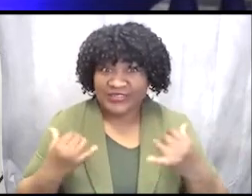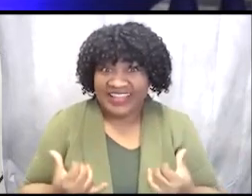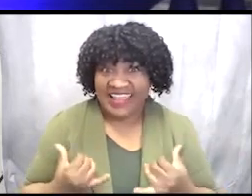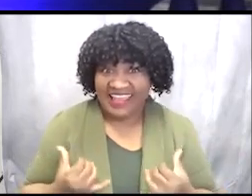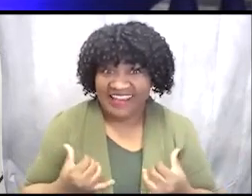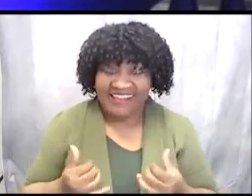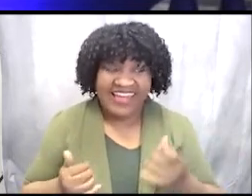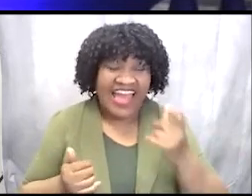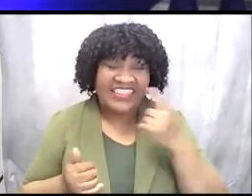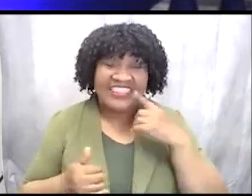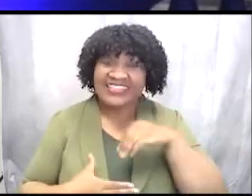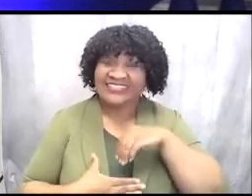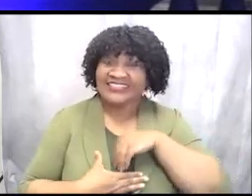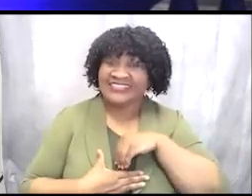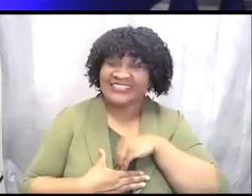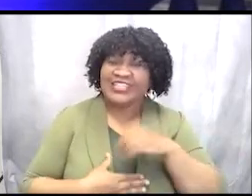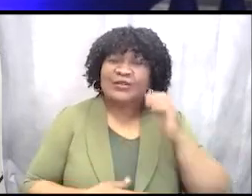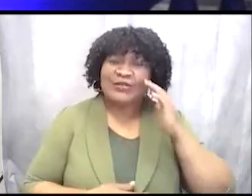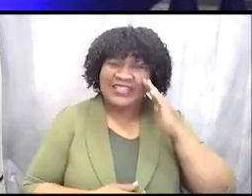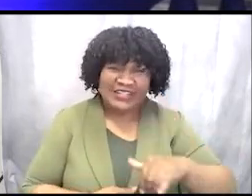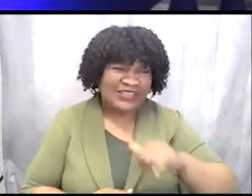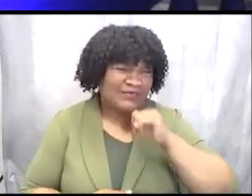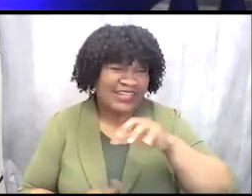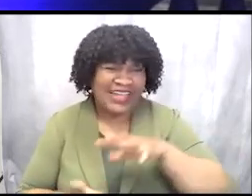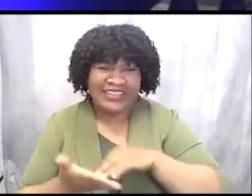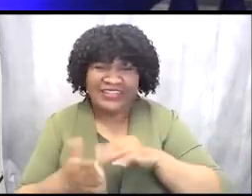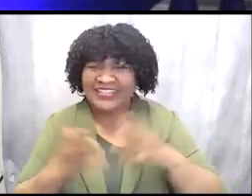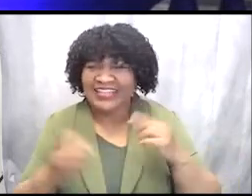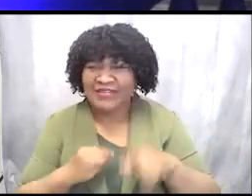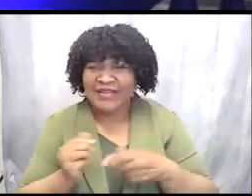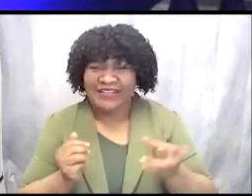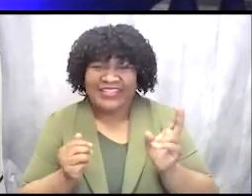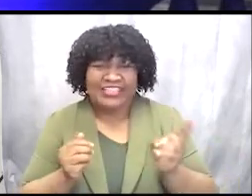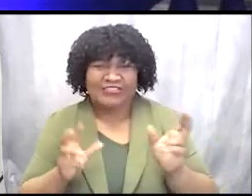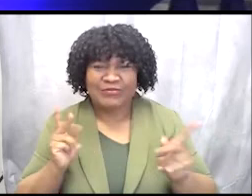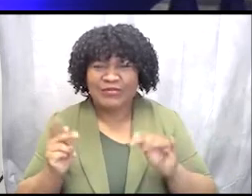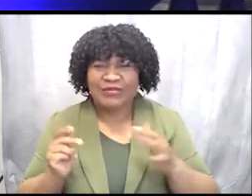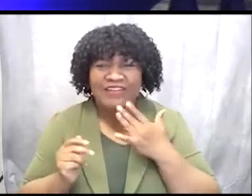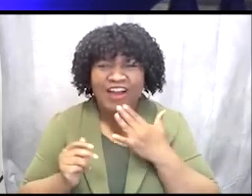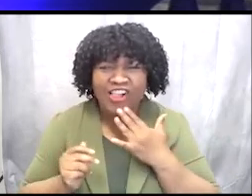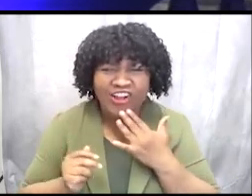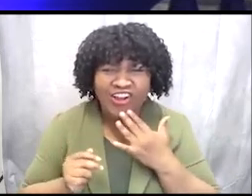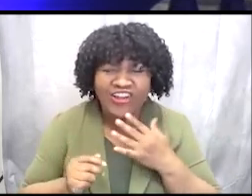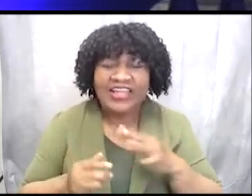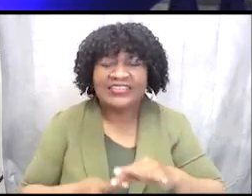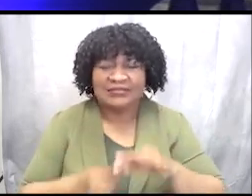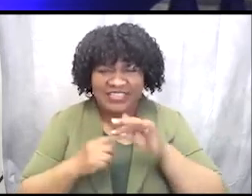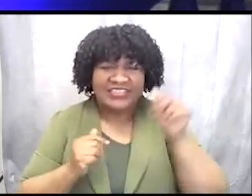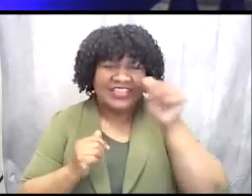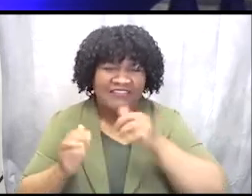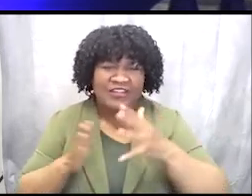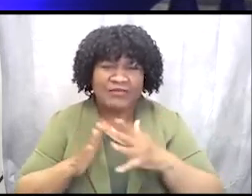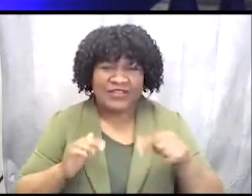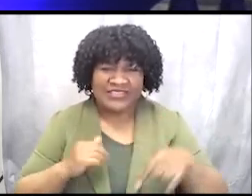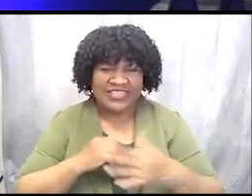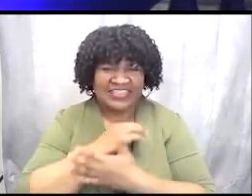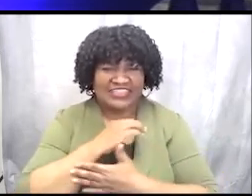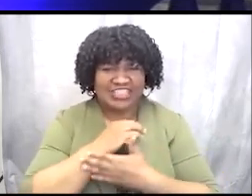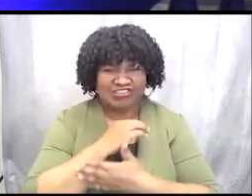I think, intuitively, we all know that we're not learning enough about the history of people of color, and particularly, African Americans in this country.